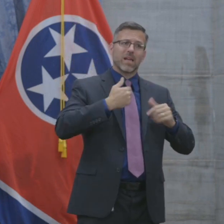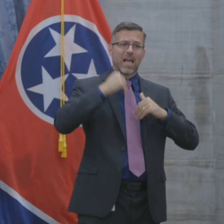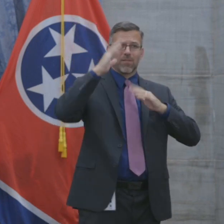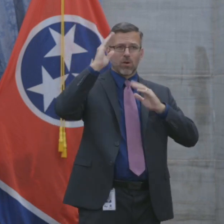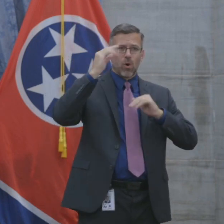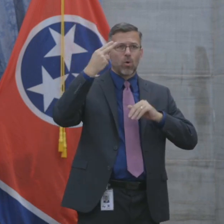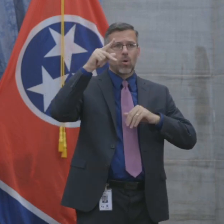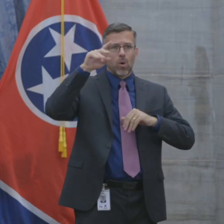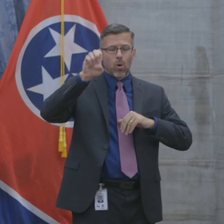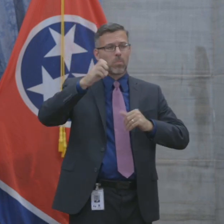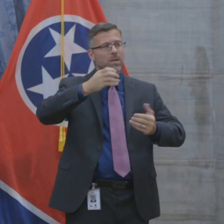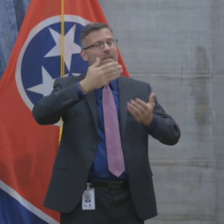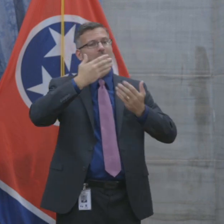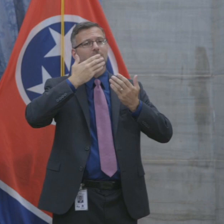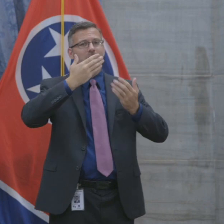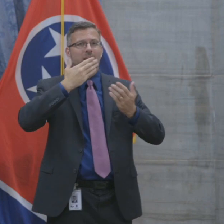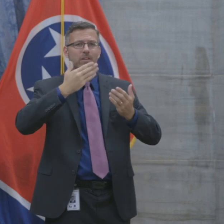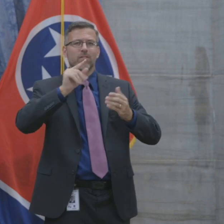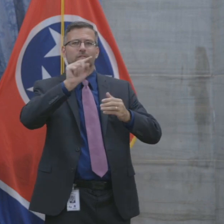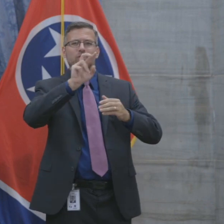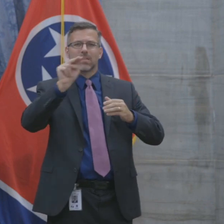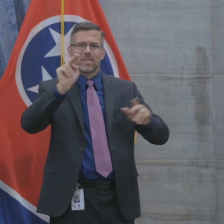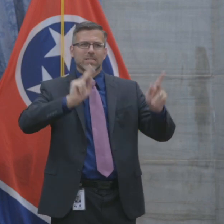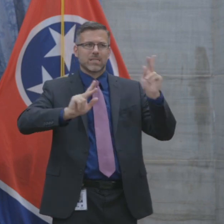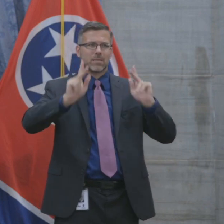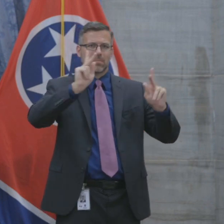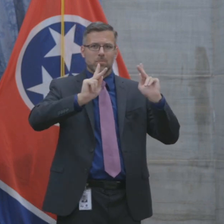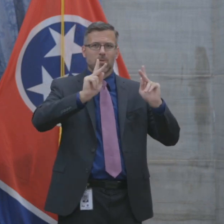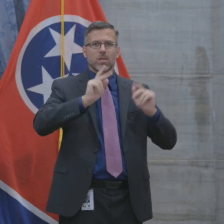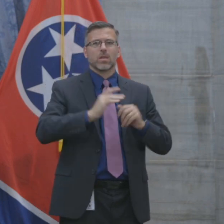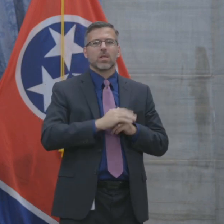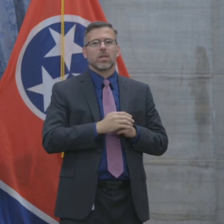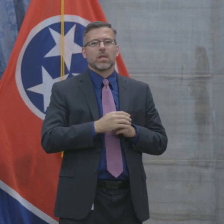time. They're going to have to be unlimited capacity in the way